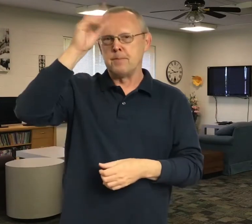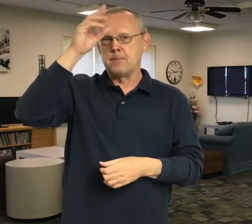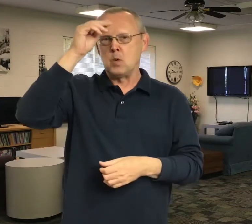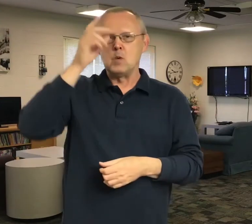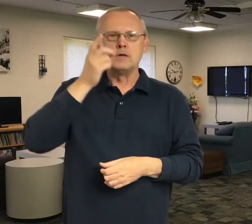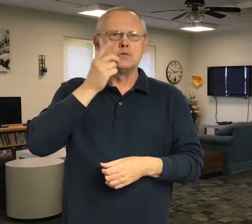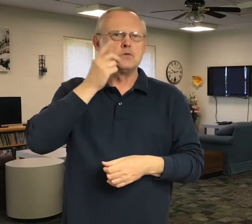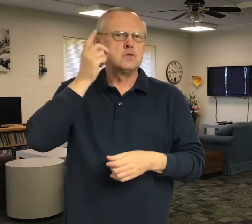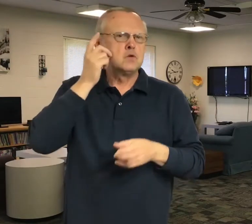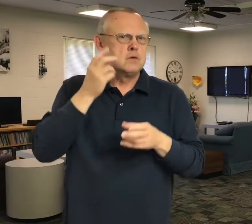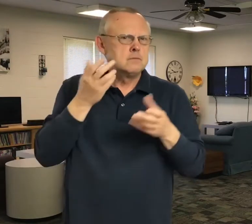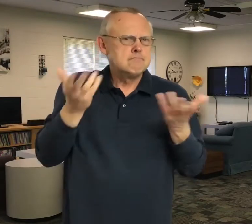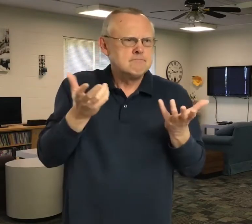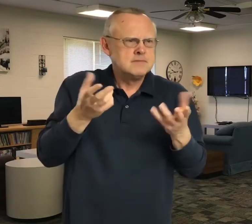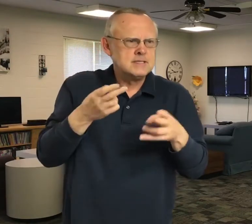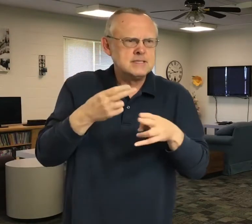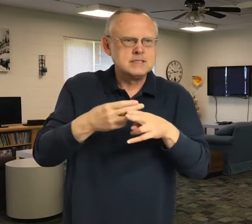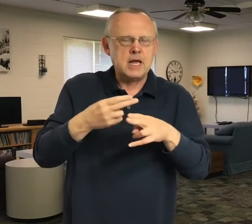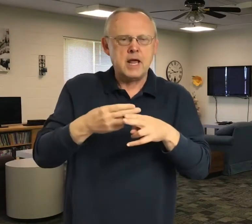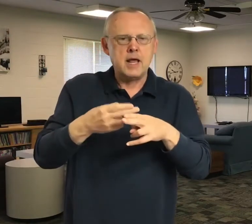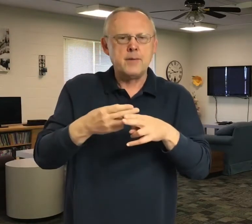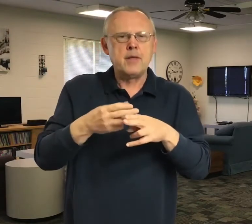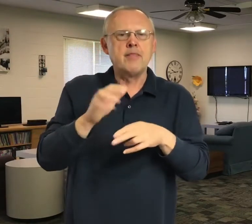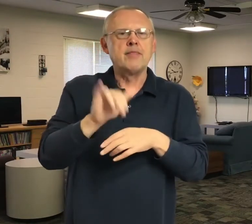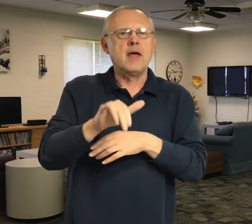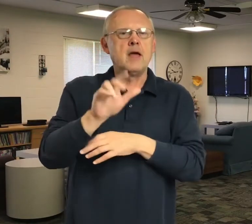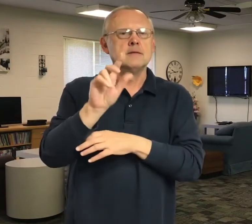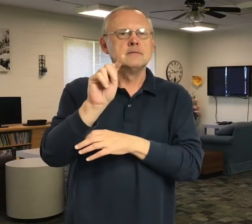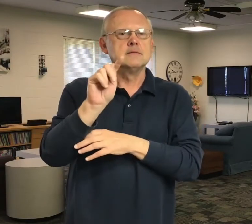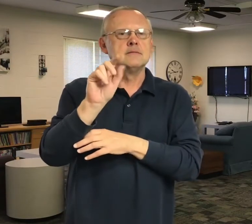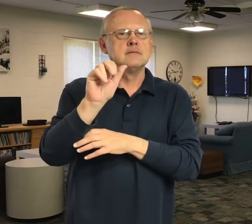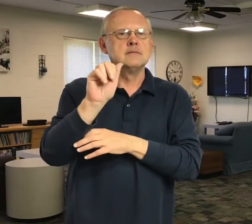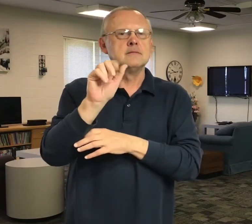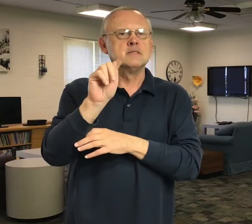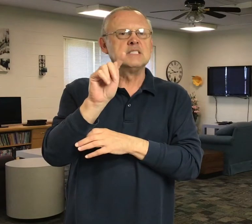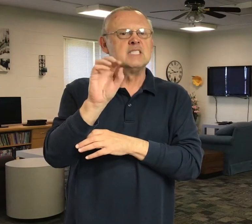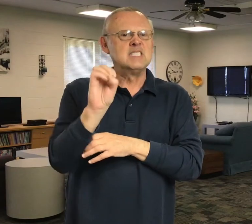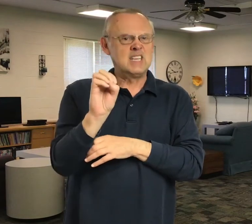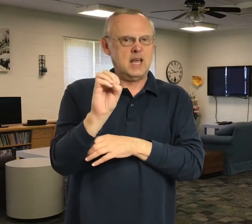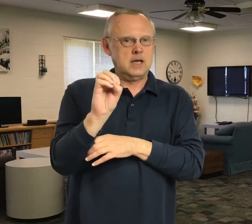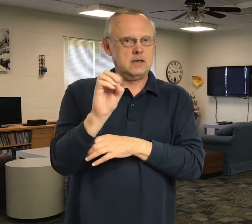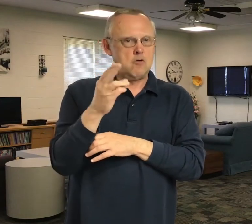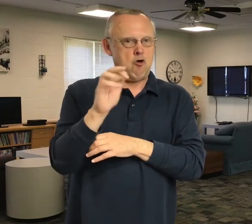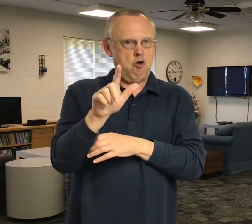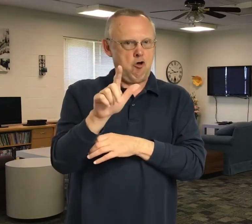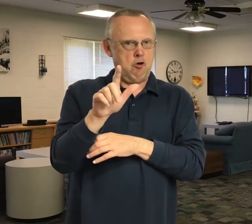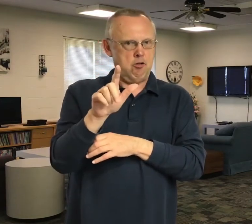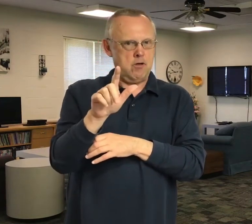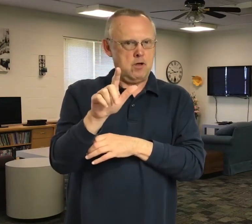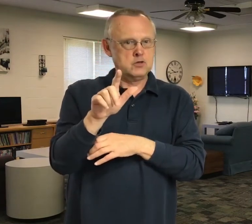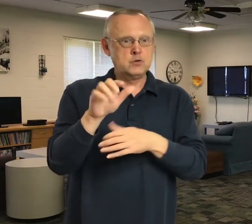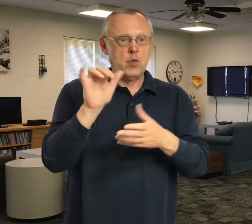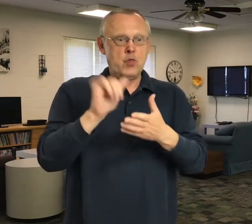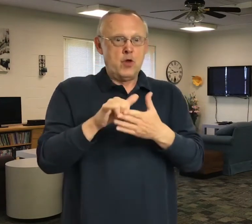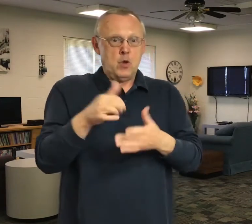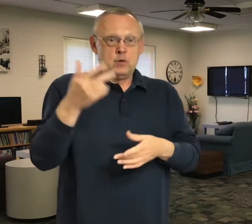Next to the cafeteria is the boy's dormitory, named Tate Hall.